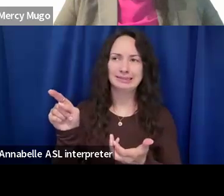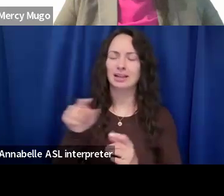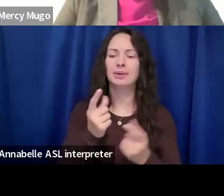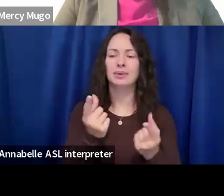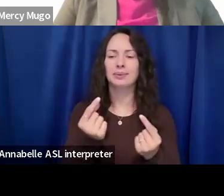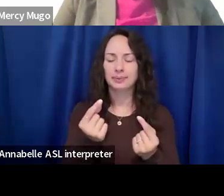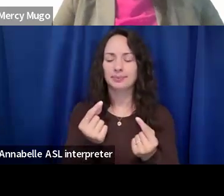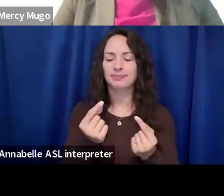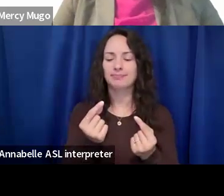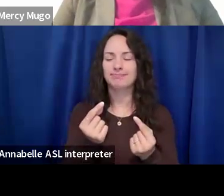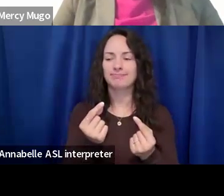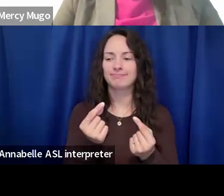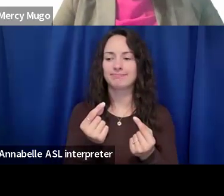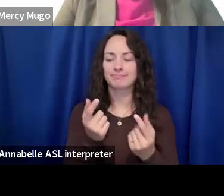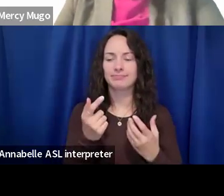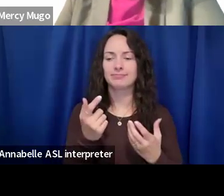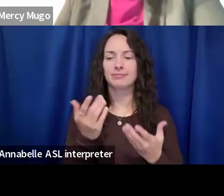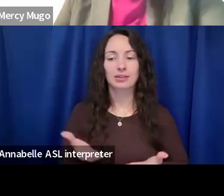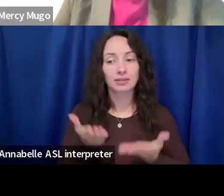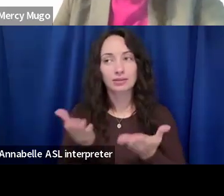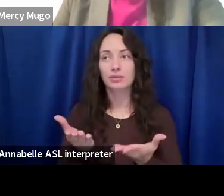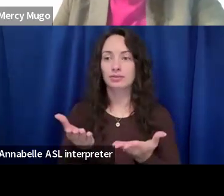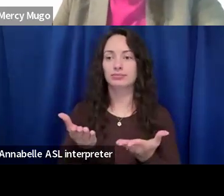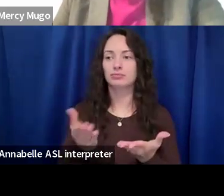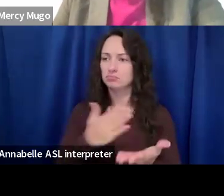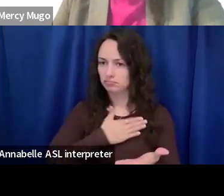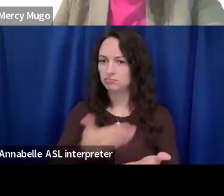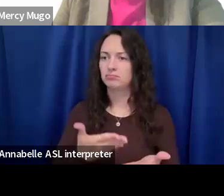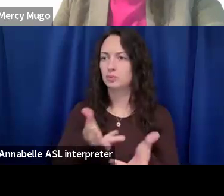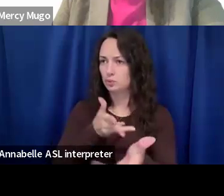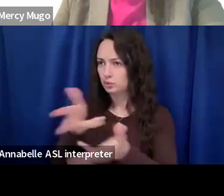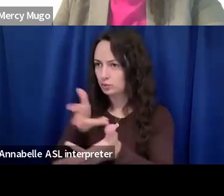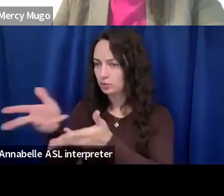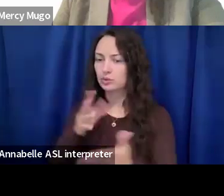to people and share curricula and processes and we actually got a third S-STEM grant and